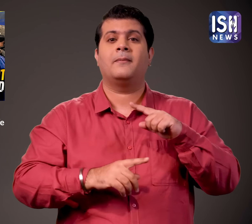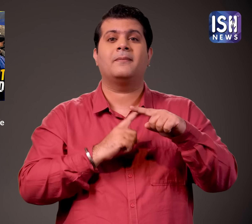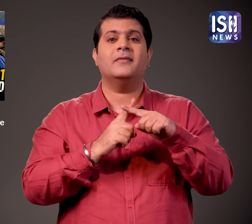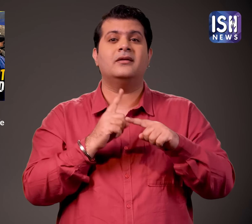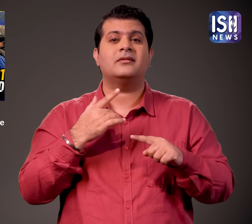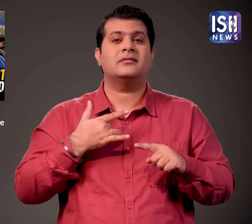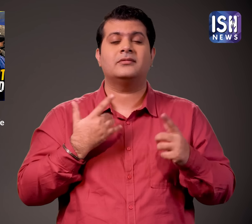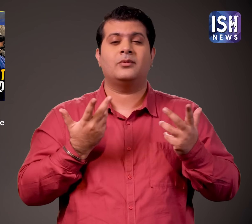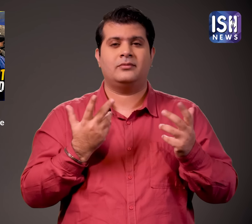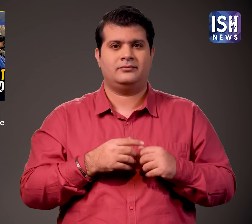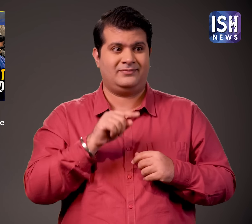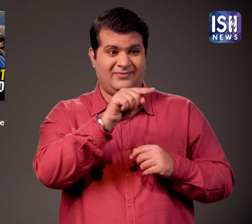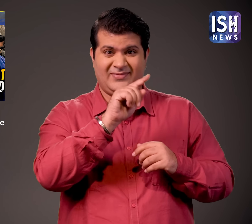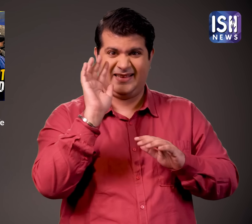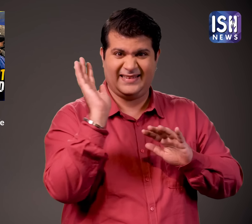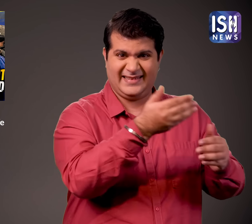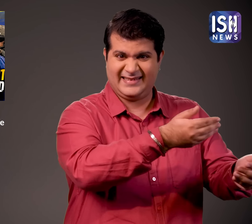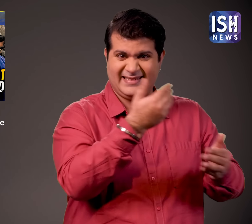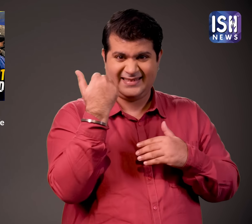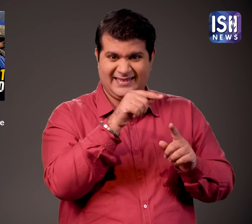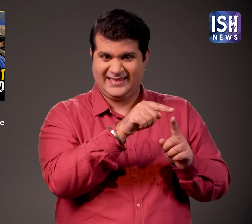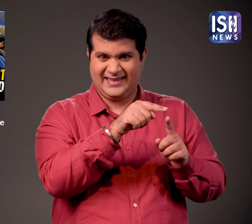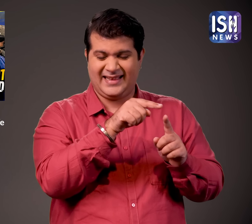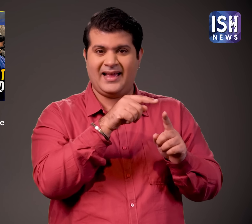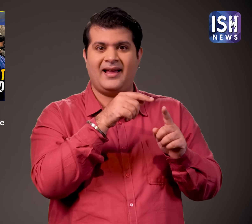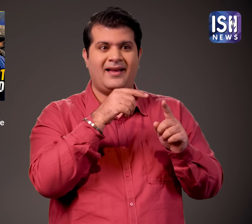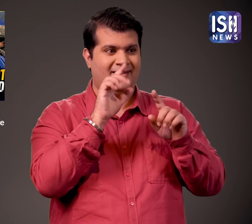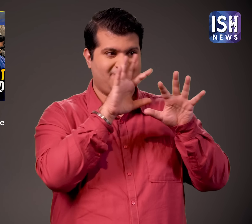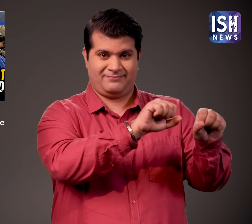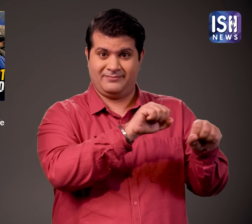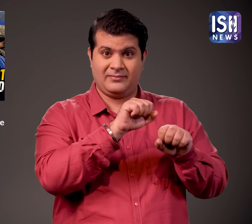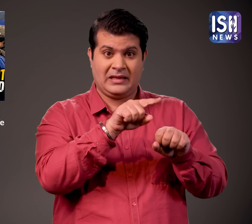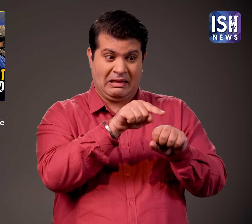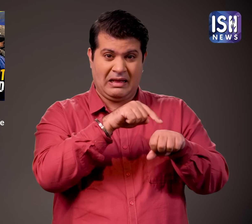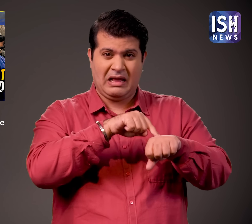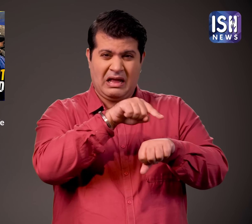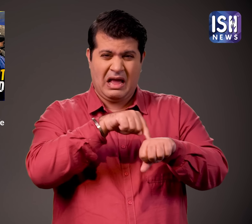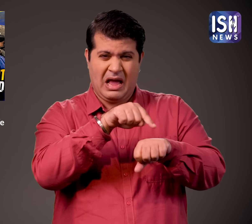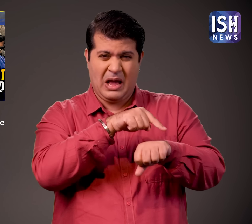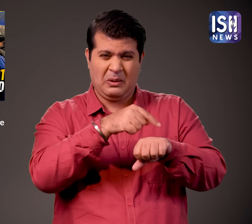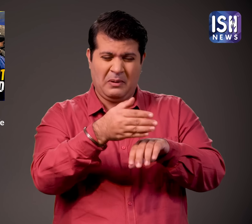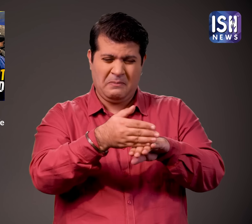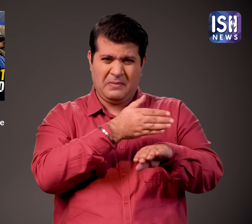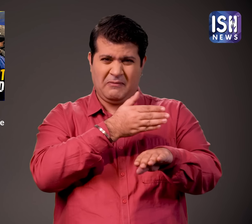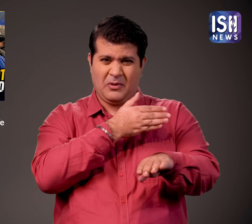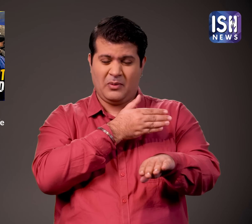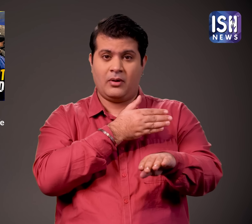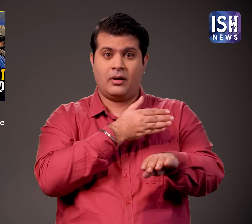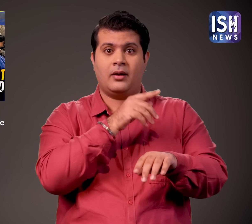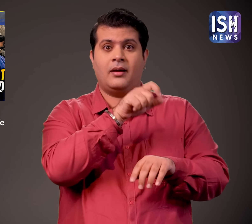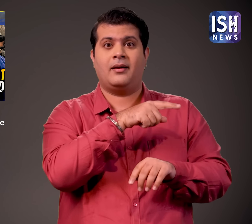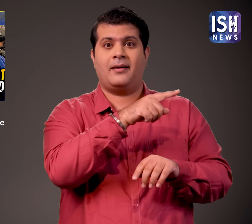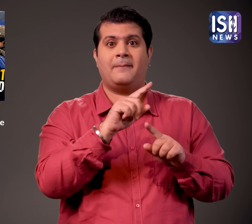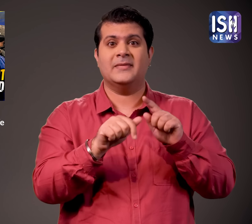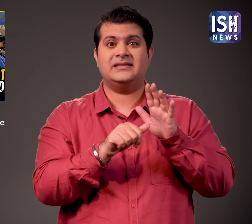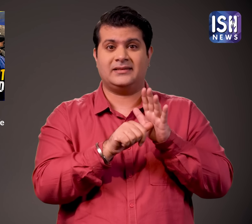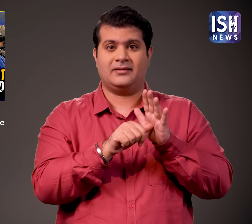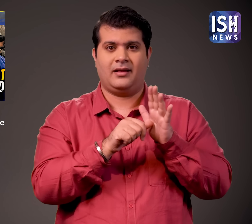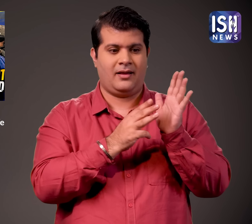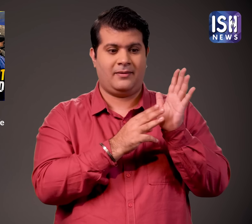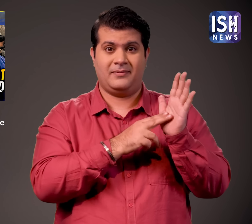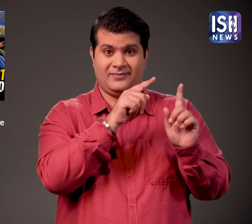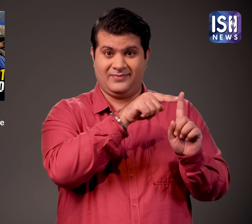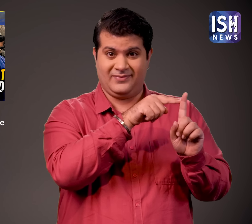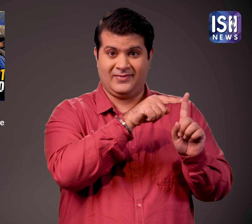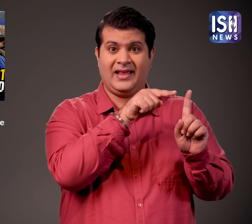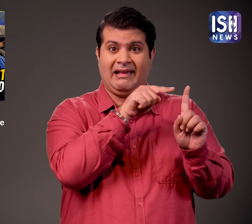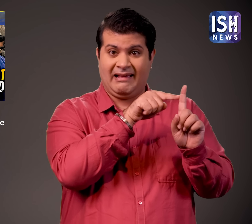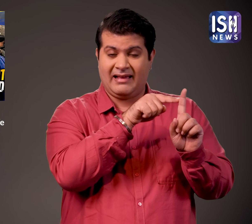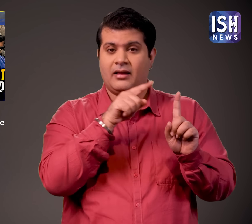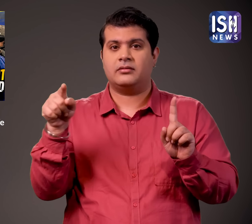Interestingly, just a few hours before being kidnapped by US forces, President Maduro